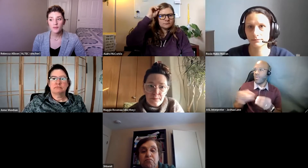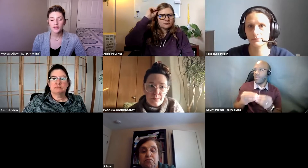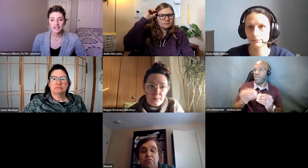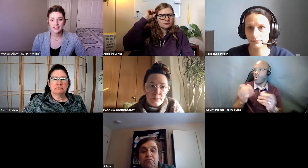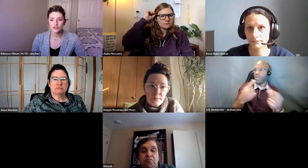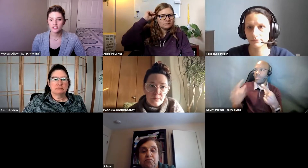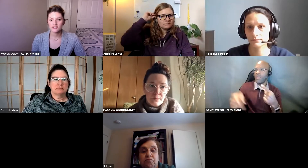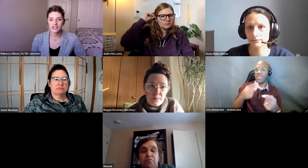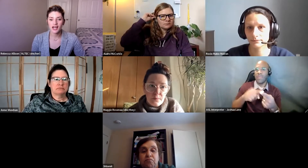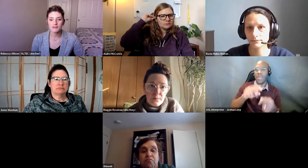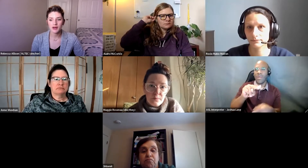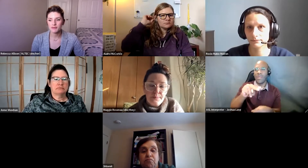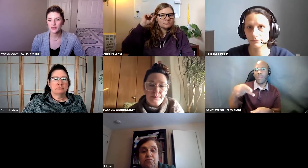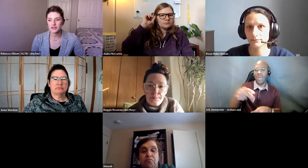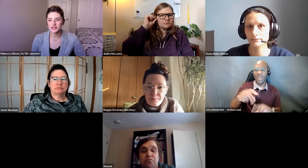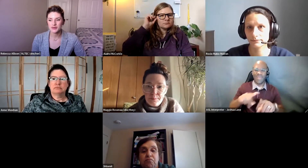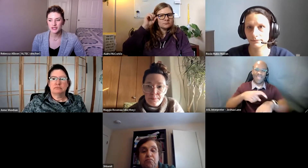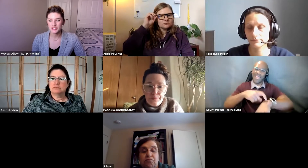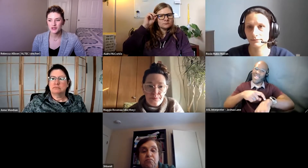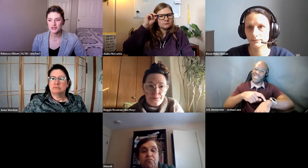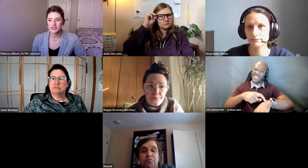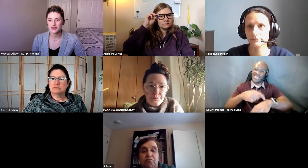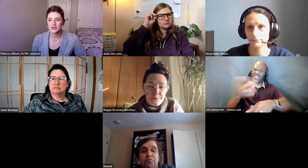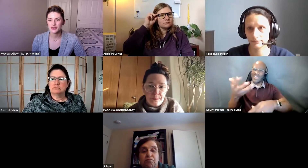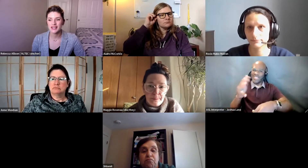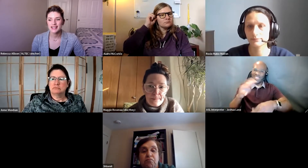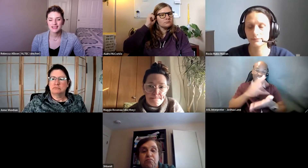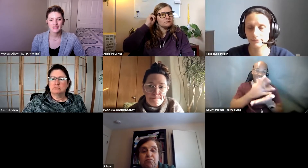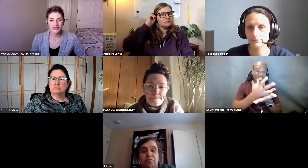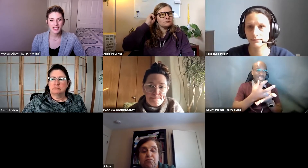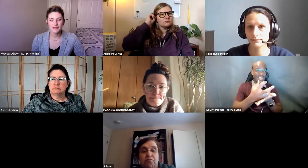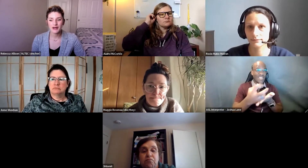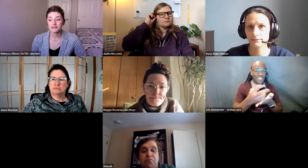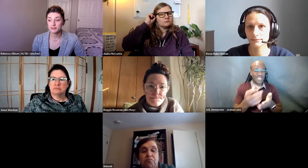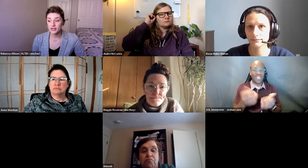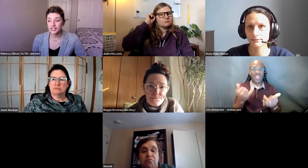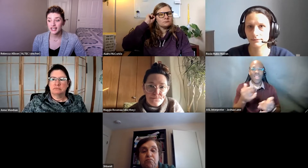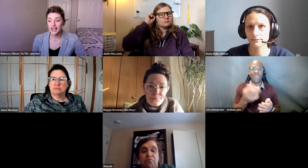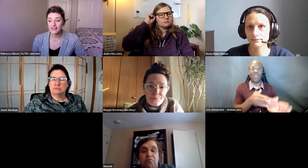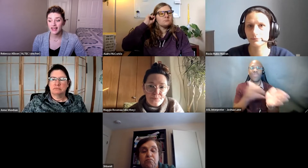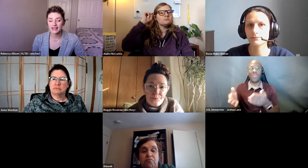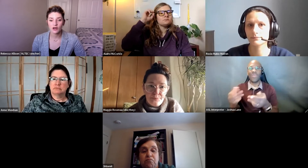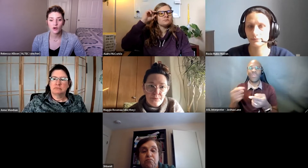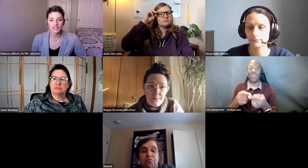but in the interest of time I'm going to switch us over to learning about Flipgrid and then hopefully